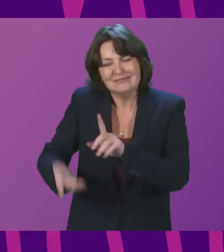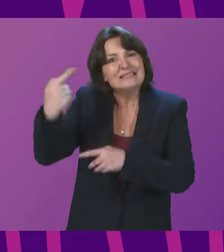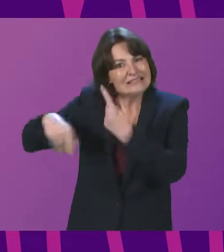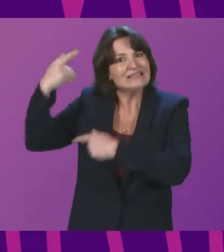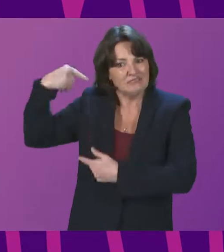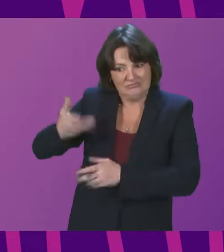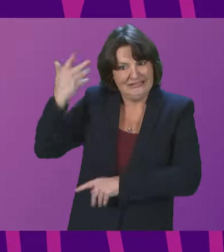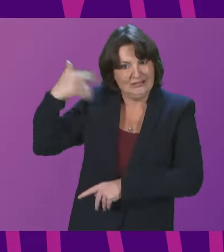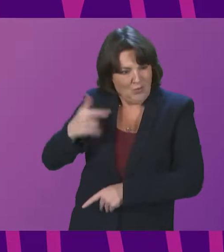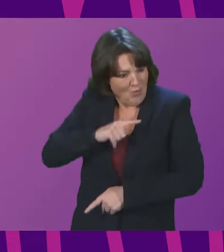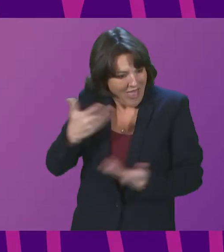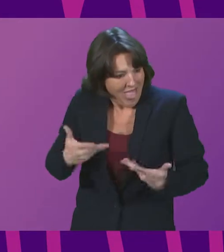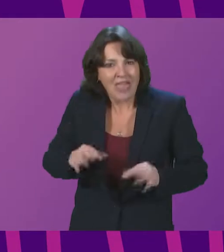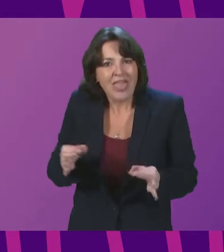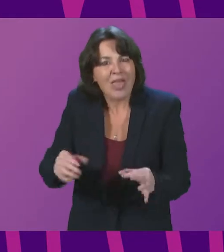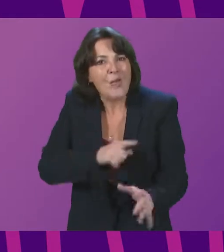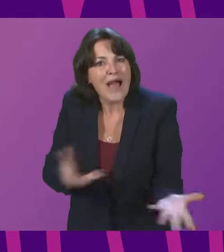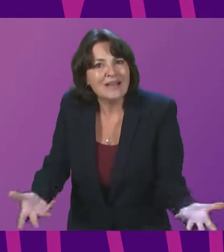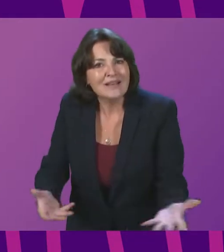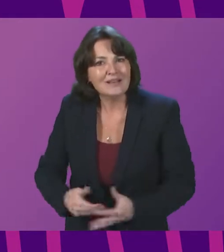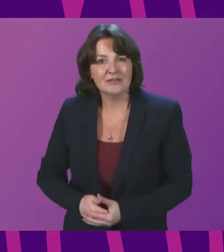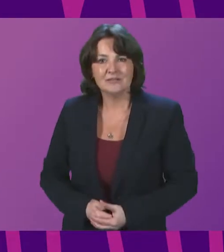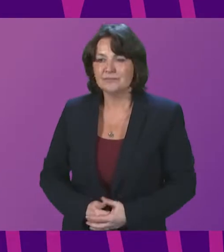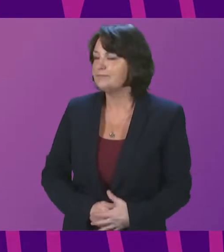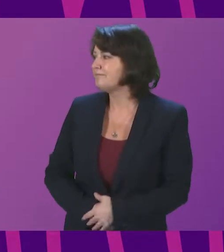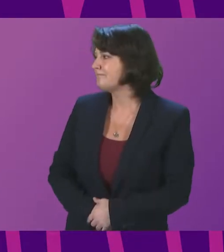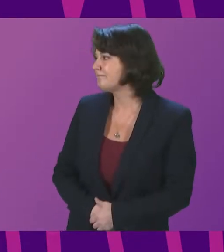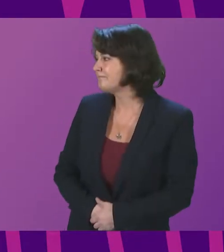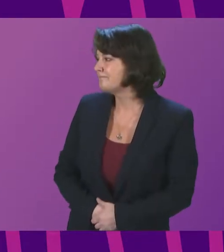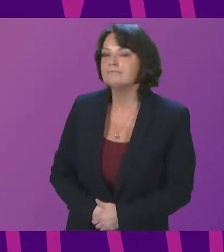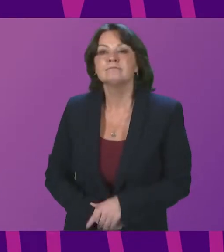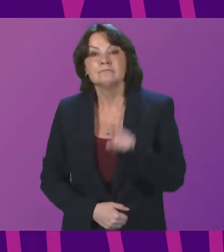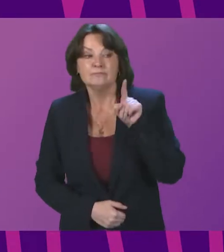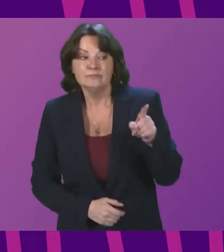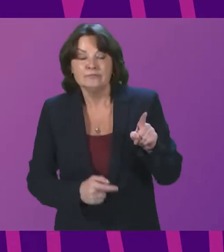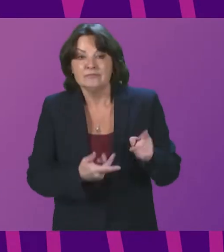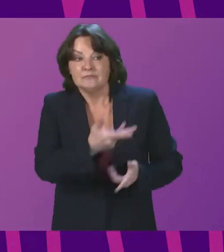Obviously, the situation that has been raised does seem to be unacceptable.